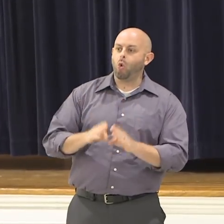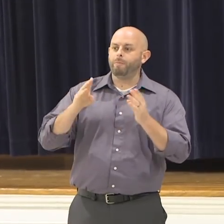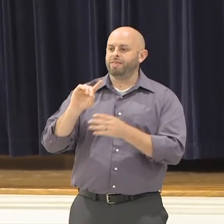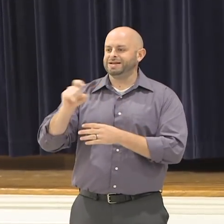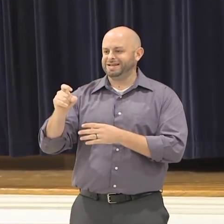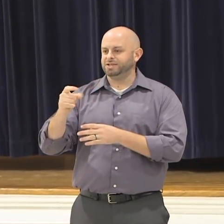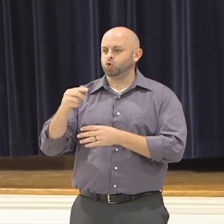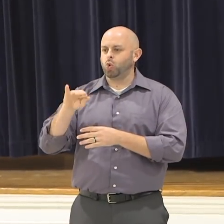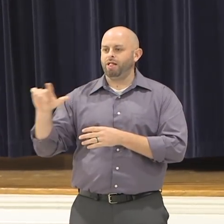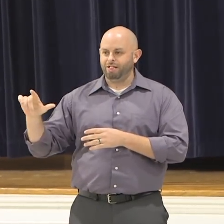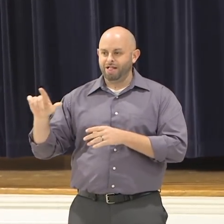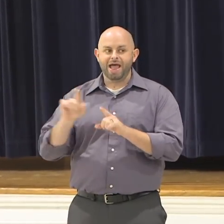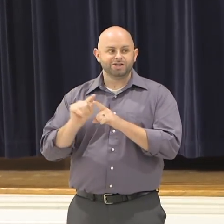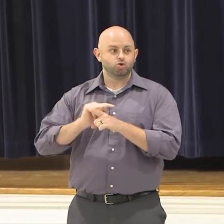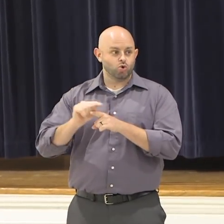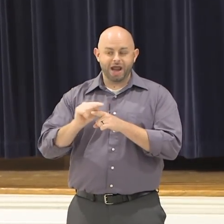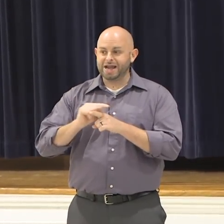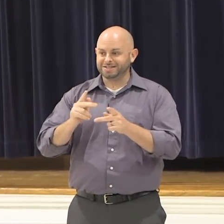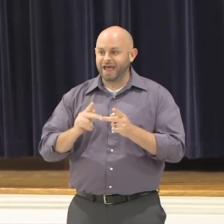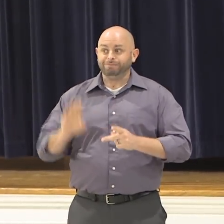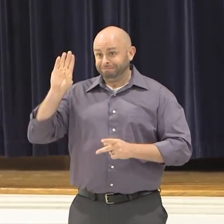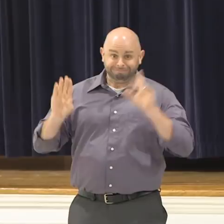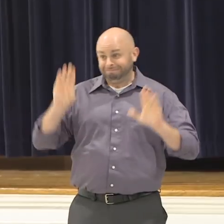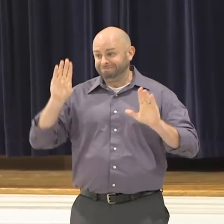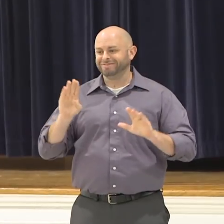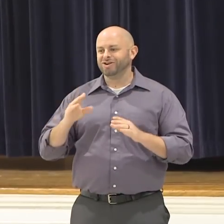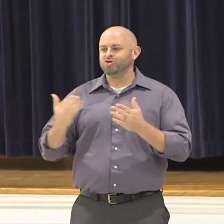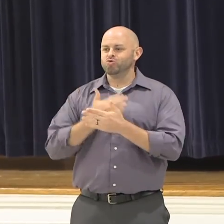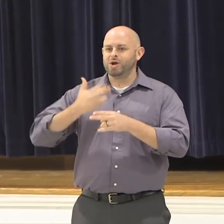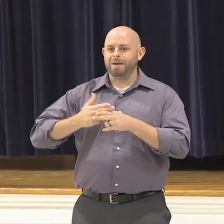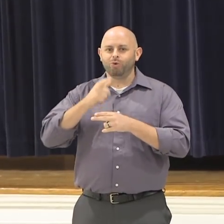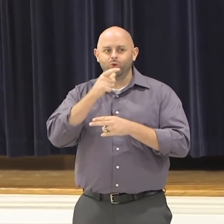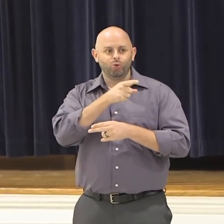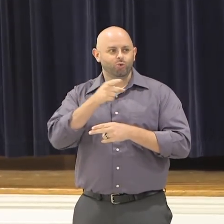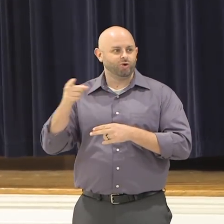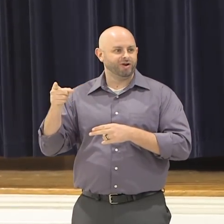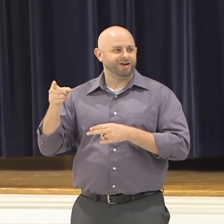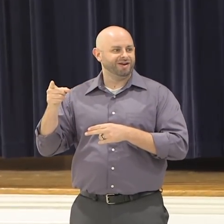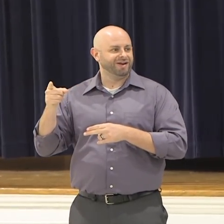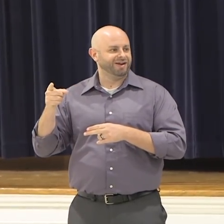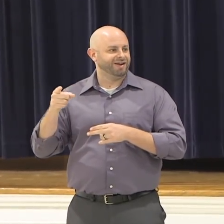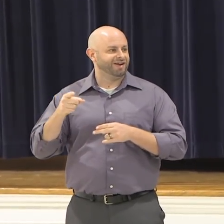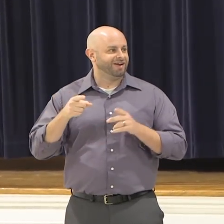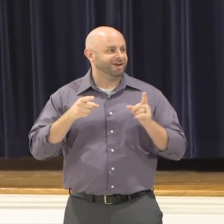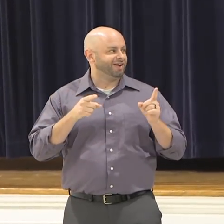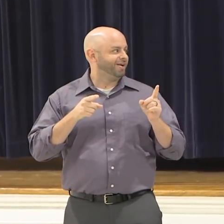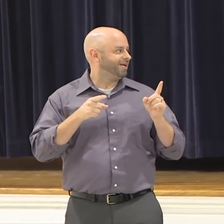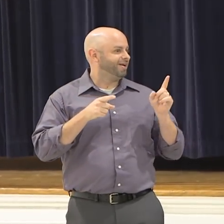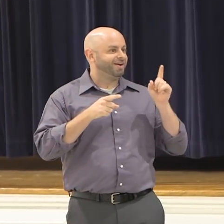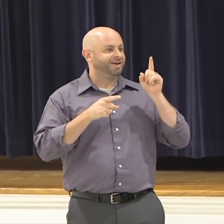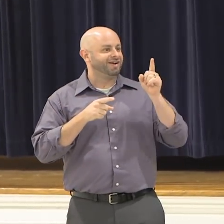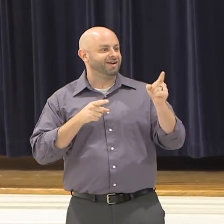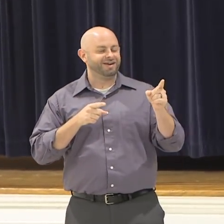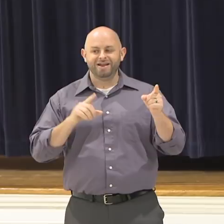grill as a training site and under a new name that's a big one division of the